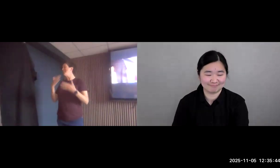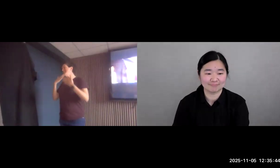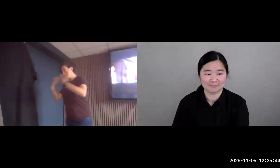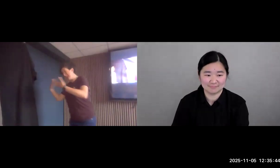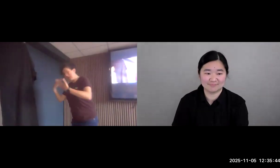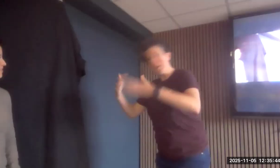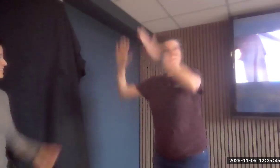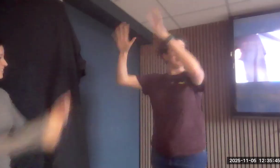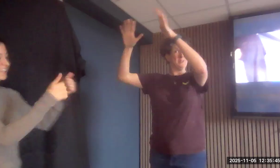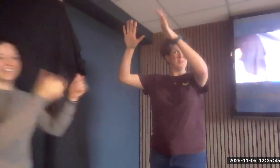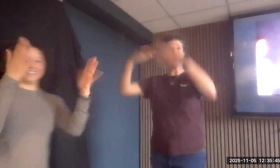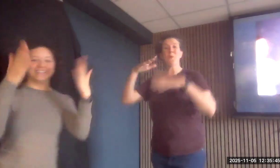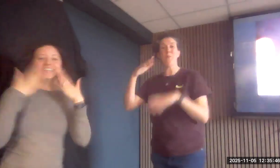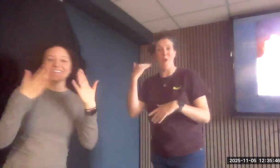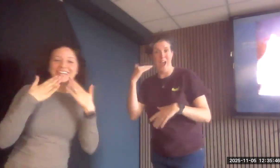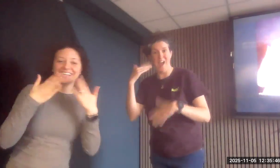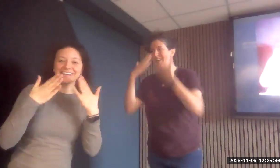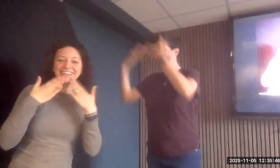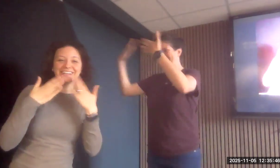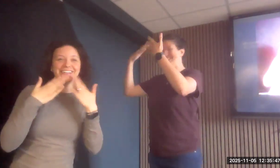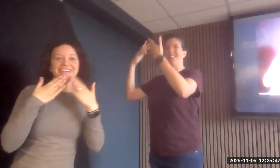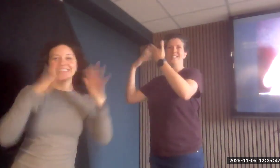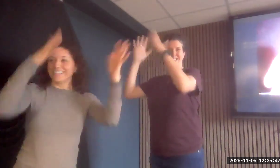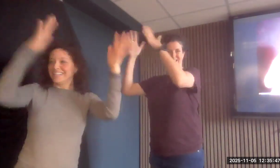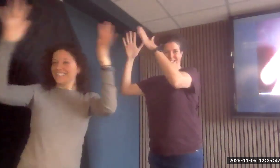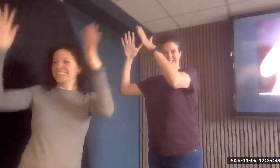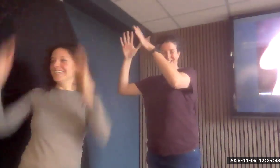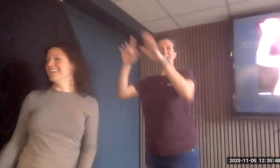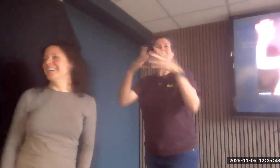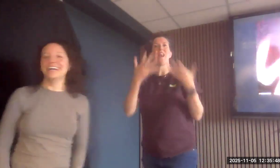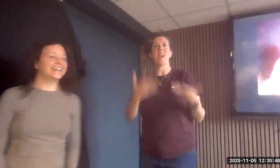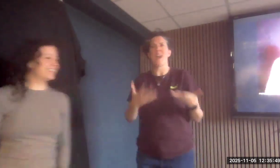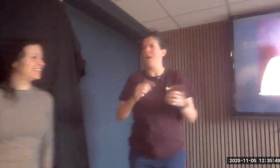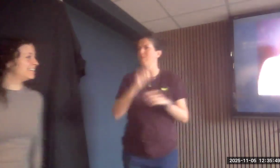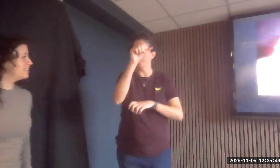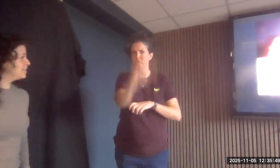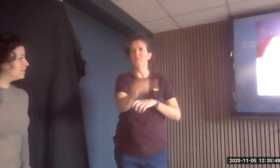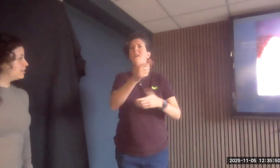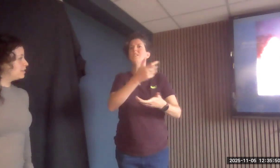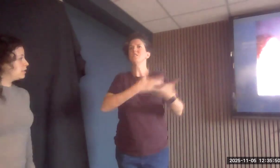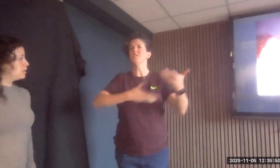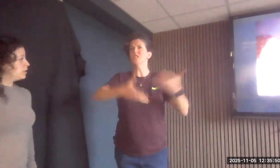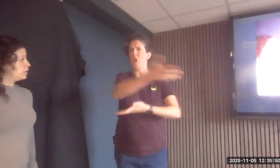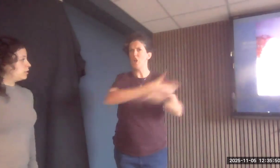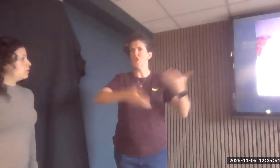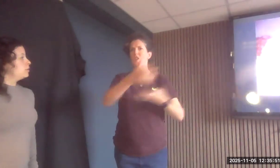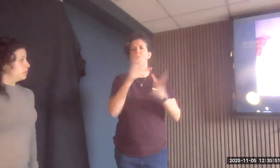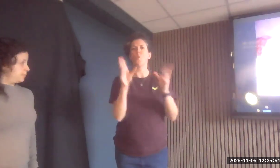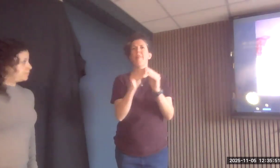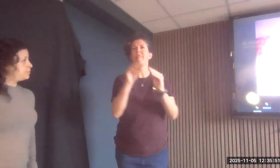Thank you so much, Marah.